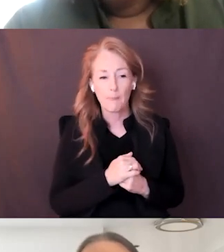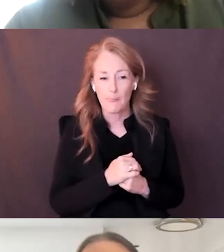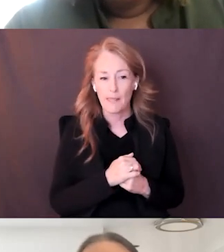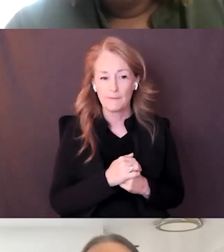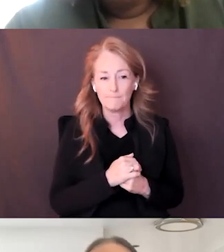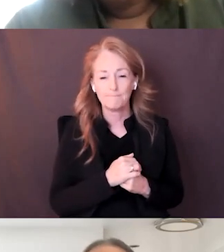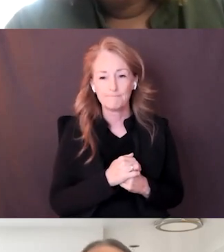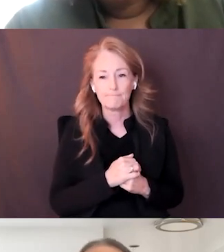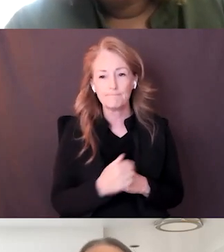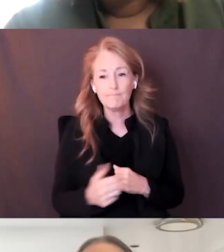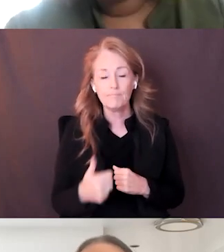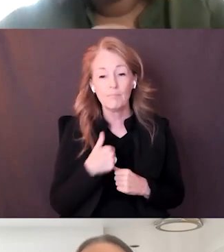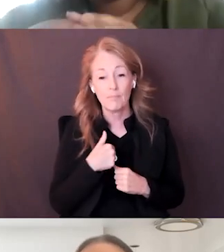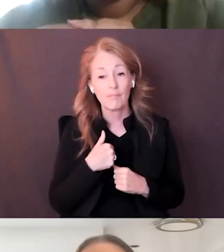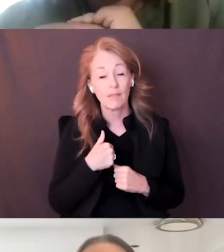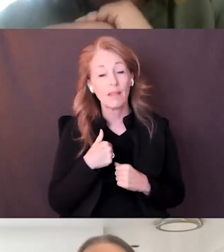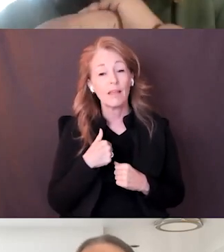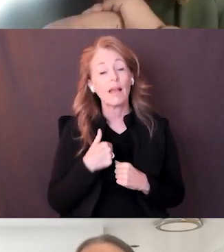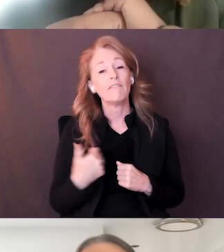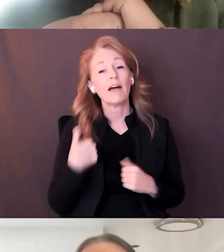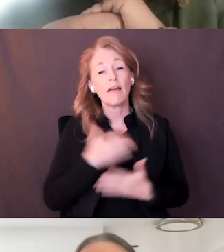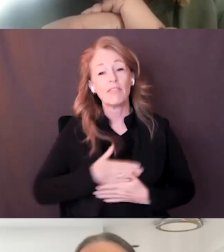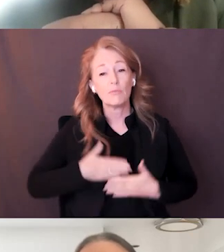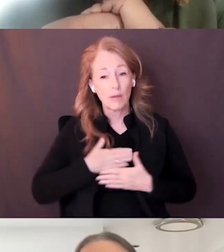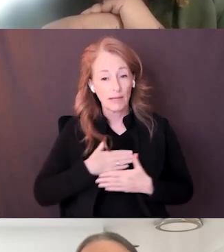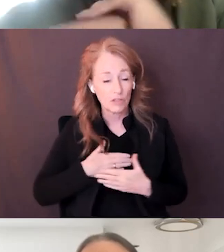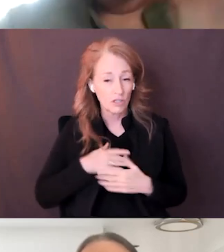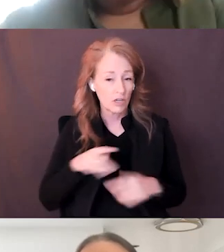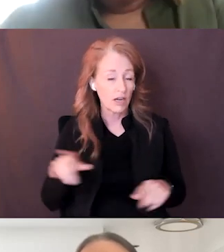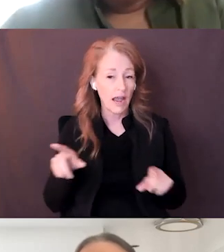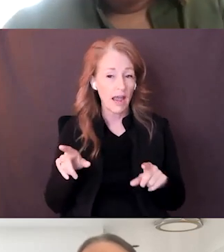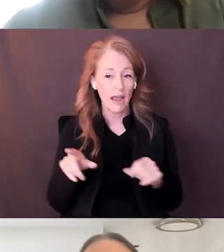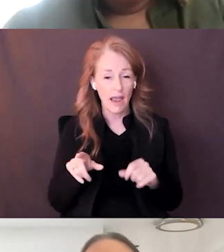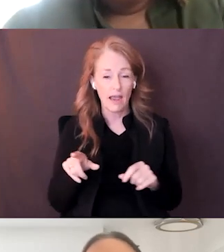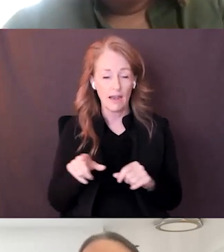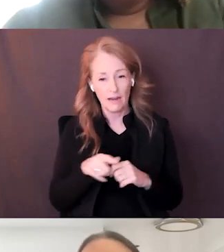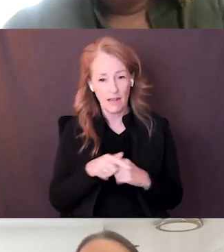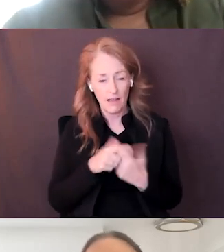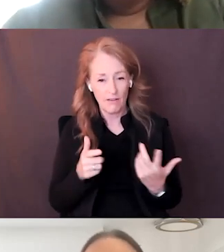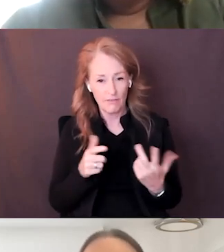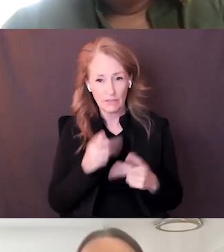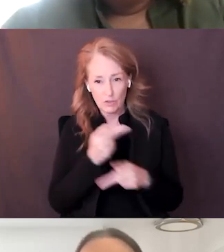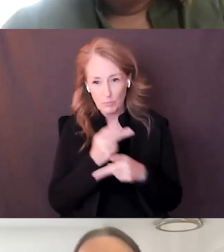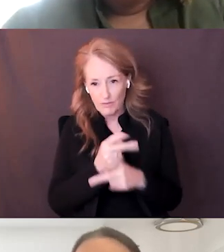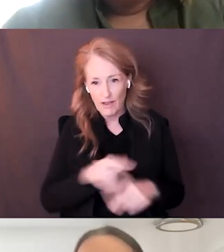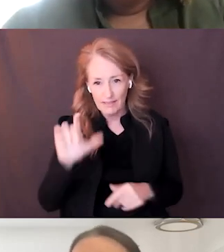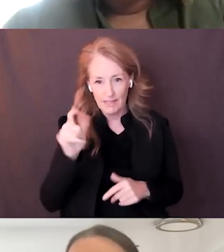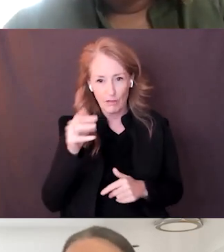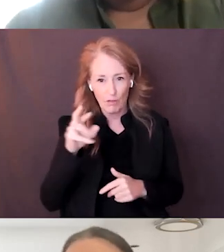PLEASURE IN THE PAST OF BEING A SUPERVISOR FOR LAURA AND ALL SHE DID WAS ASK ME QUESTIONS I COULD NOT ANSWER.